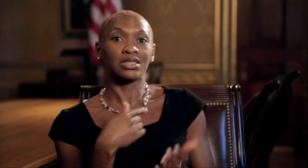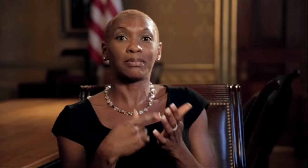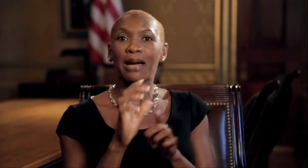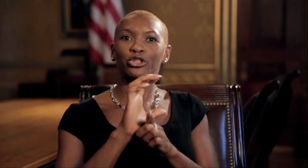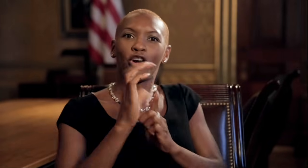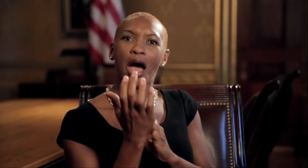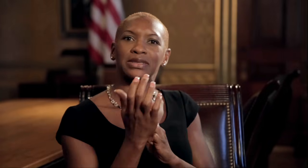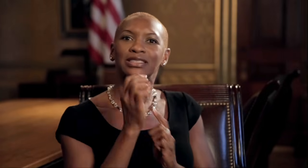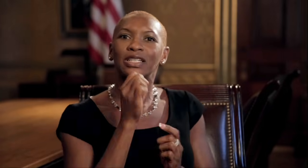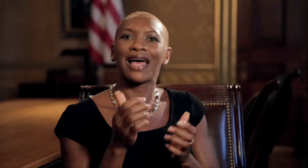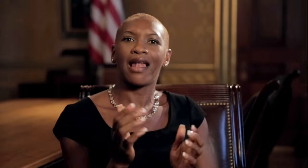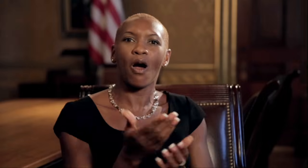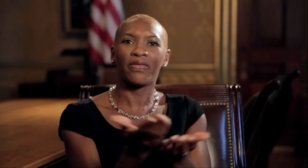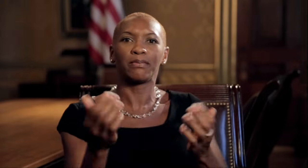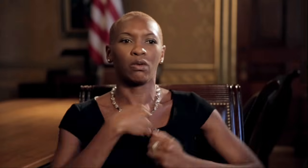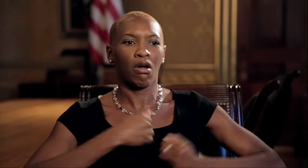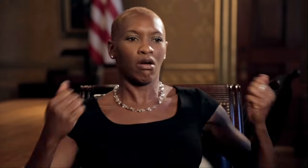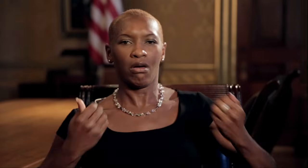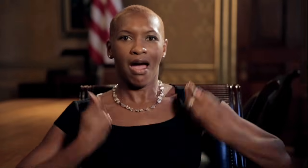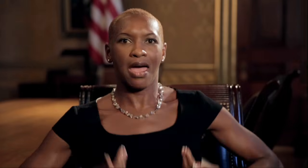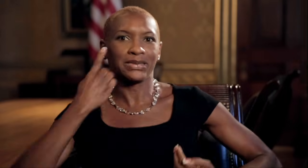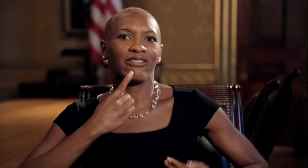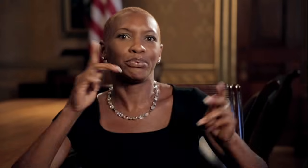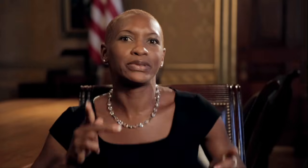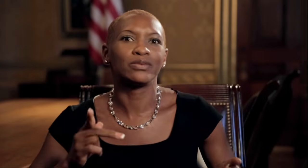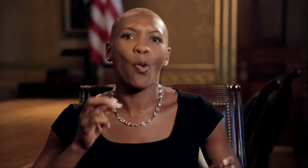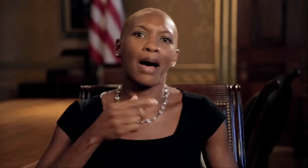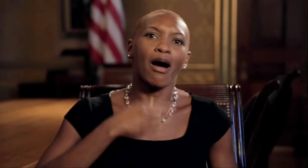Sometimes there are circumstances that don't allow people to reveal their identity as a deaf person,